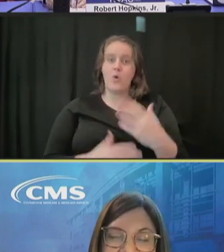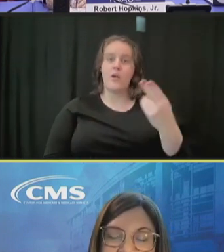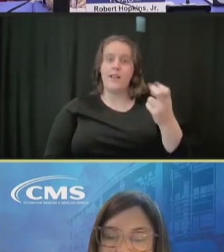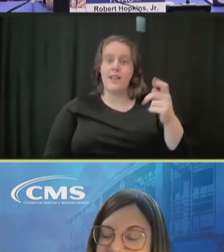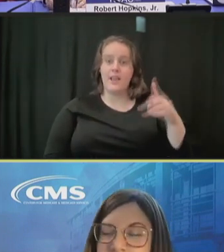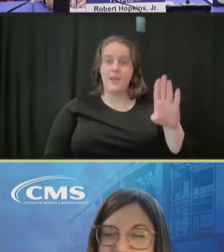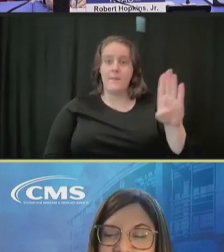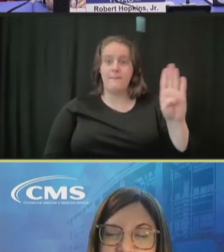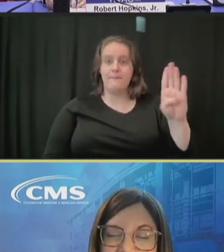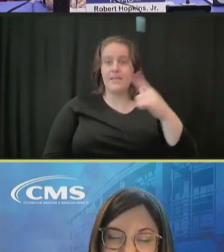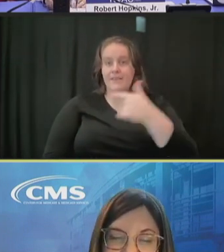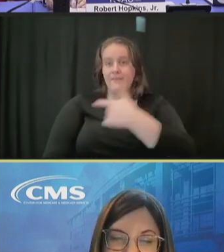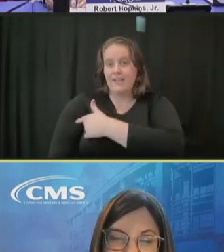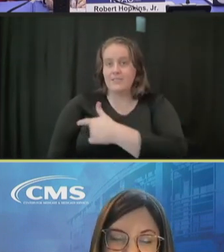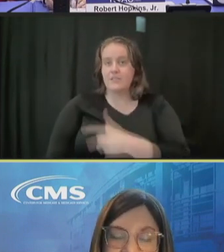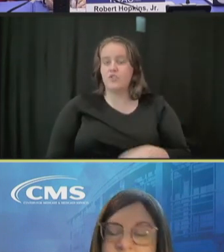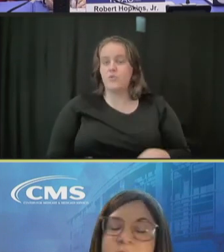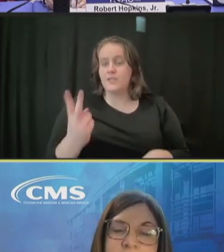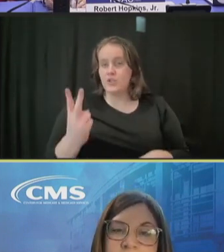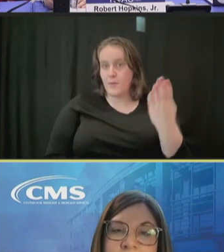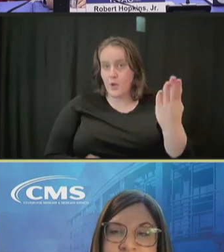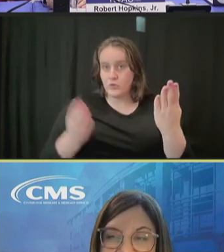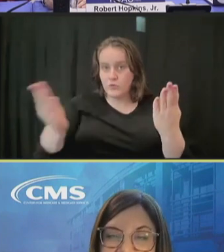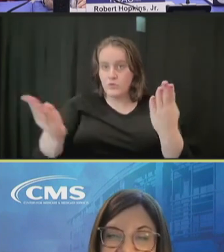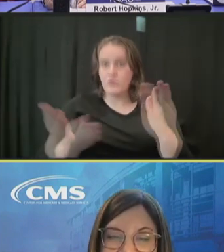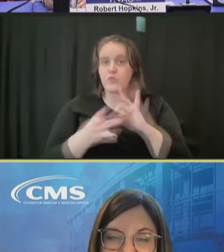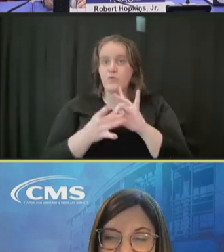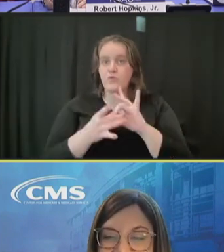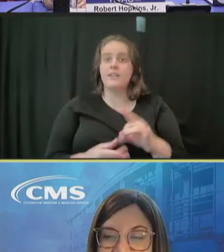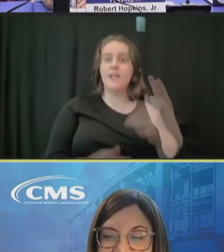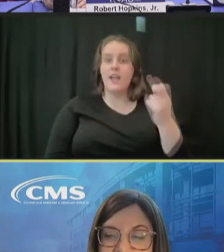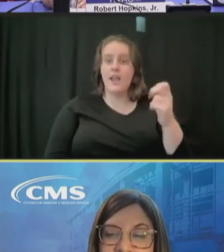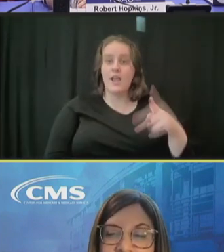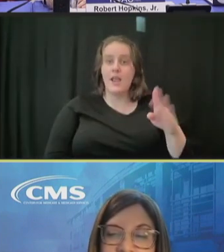those are two proposals related to hepatitis B vaccines.